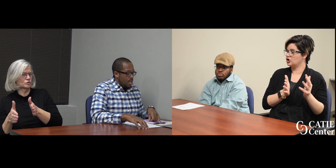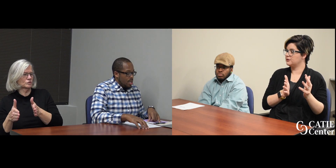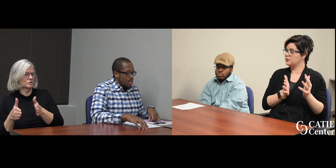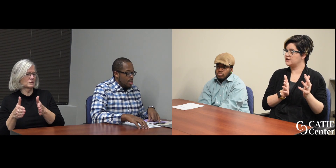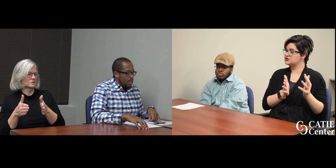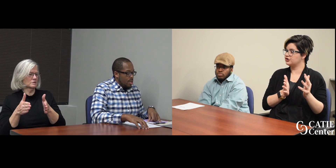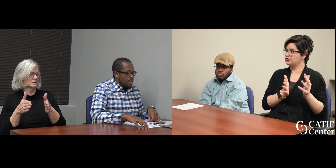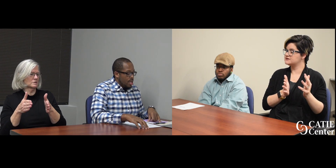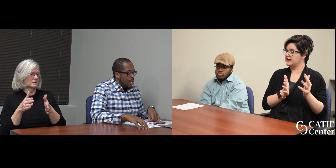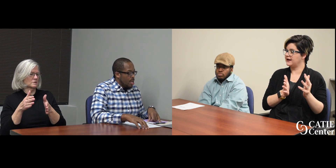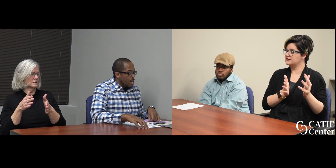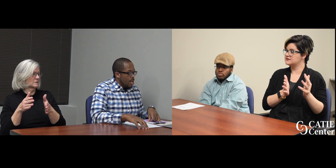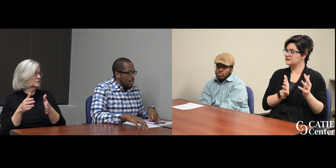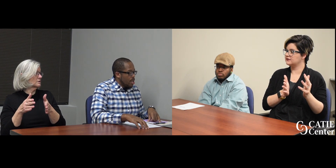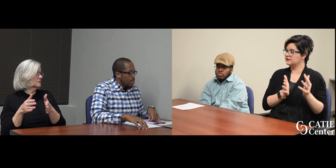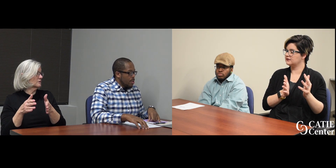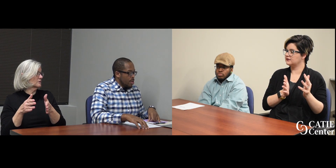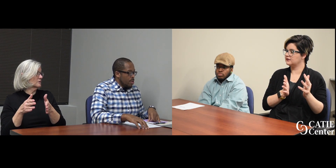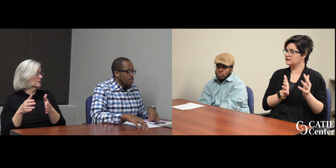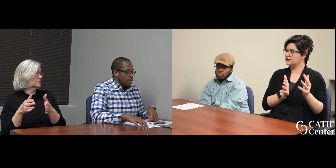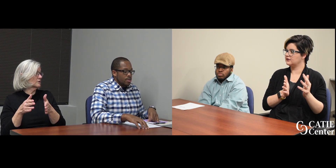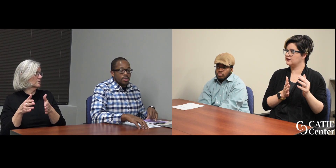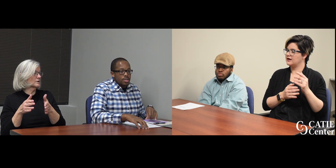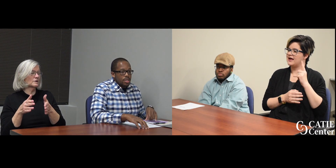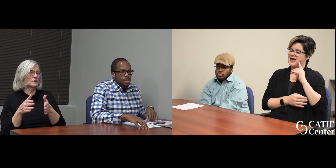Urban, wage, earners, and, And clerical workers.